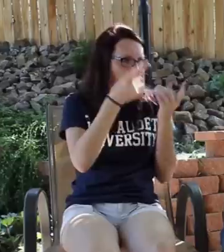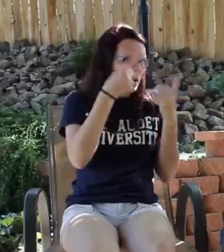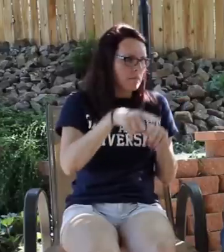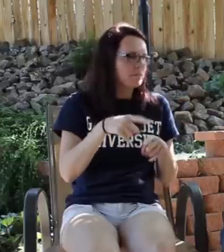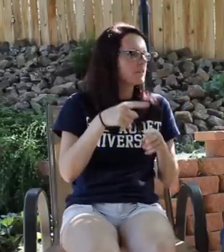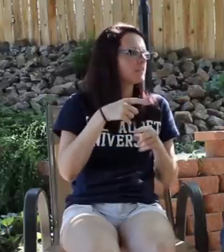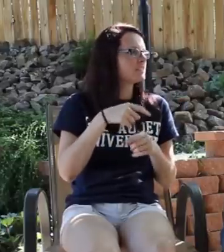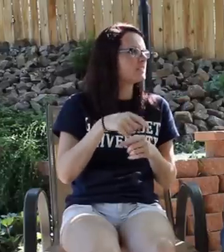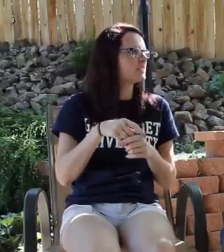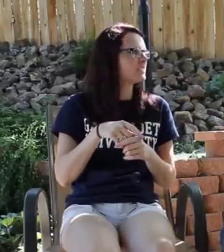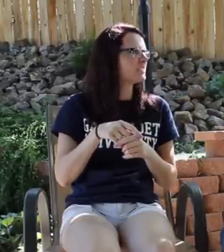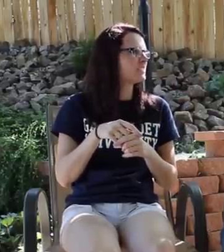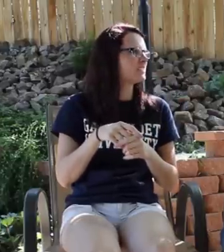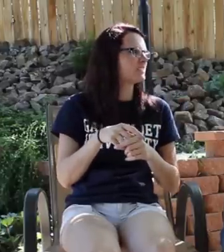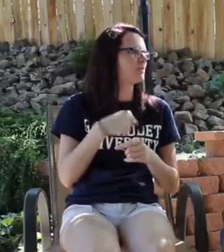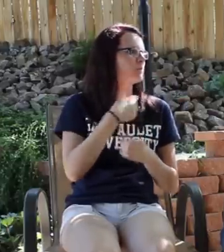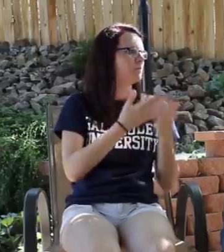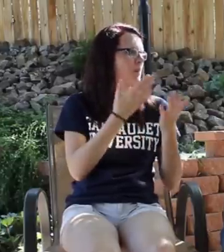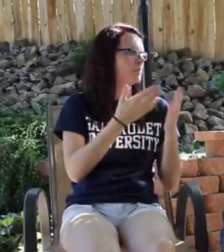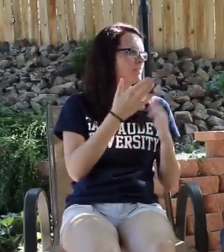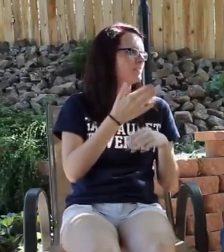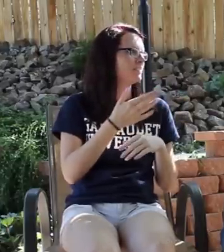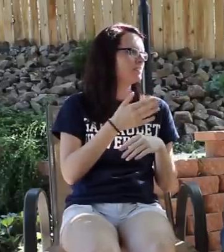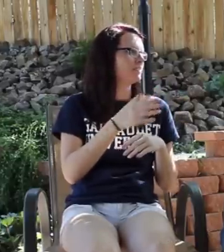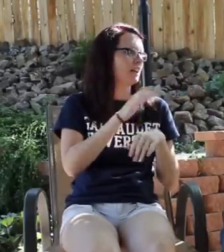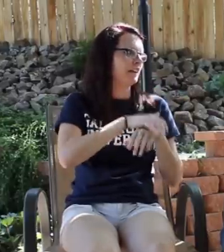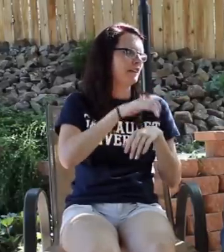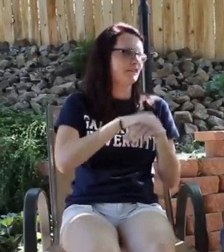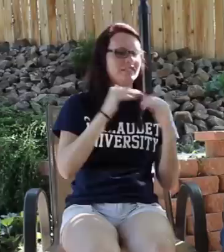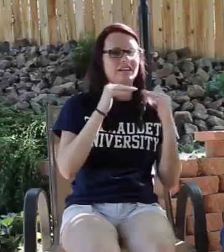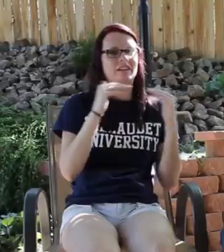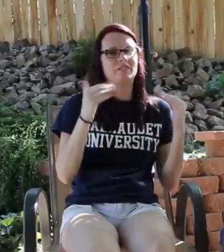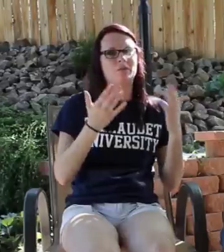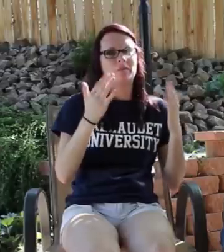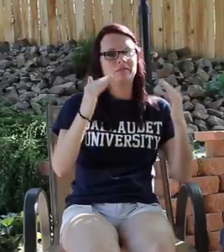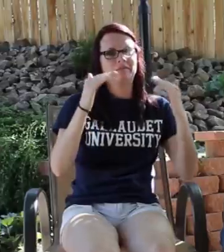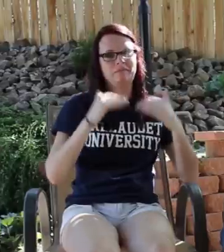to them and they can explain what's going on. We're lucky since a lot of kids don't